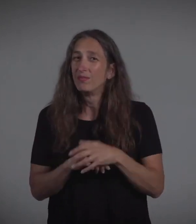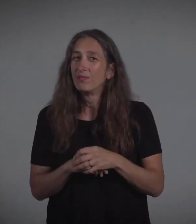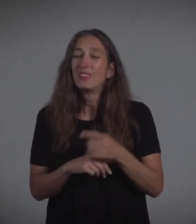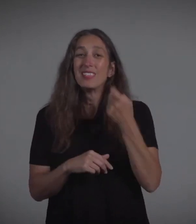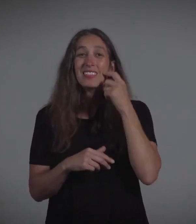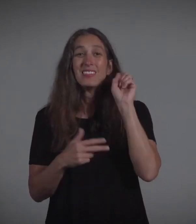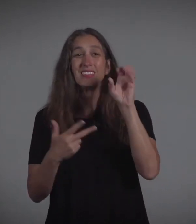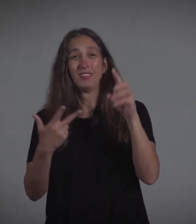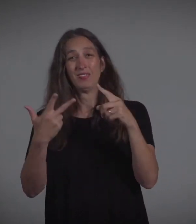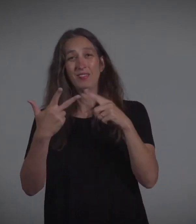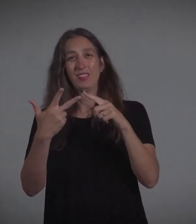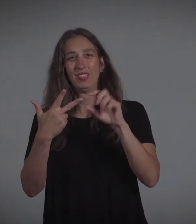It is violence.